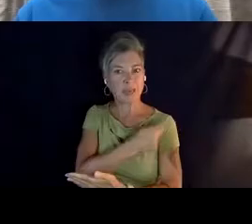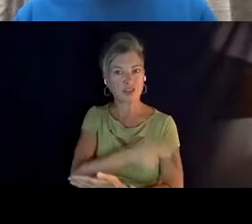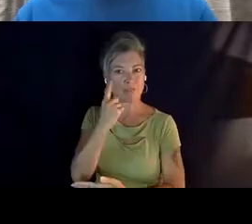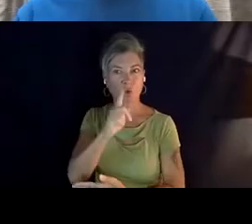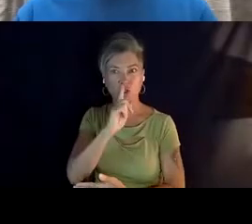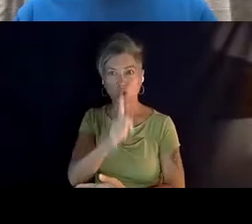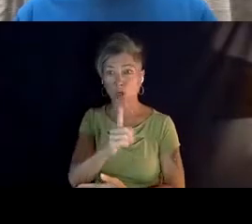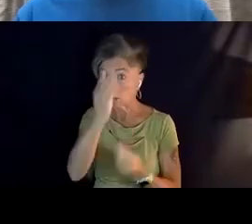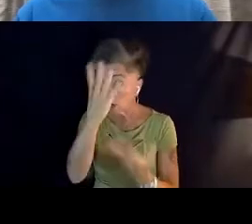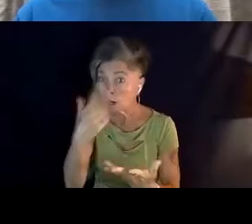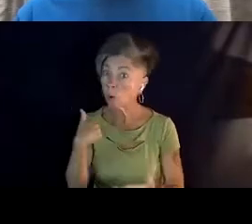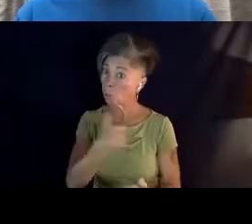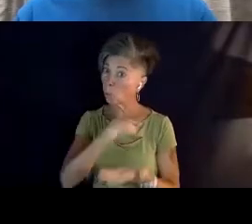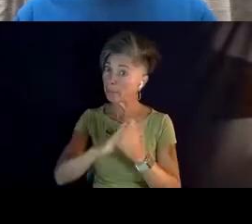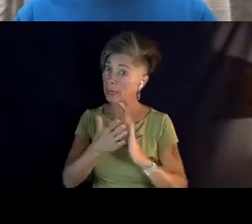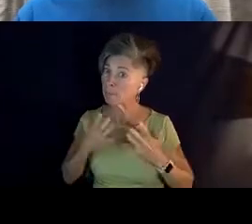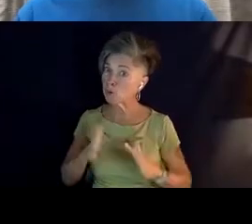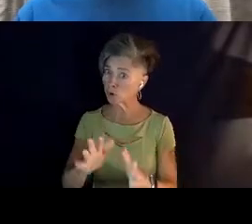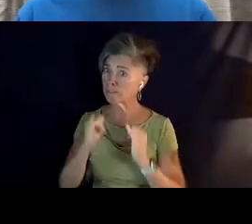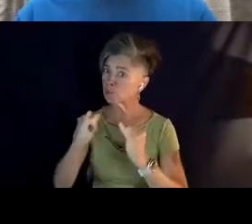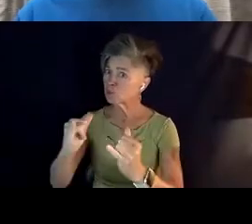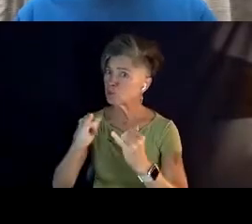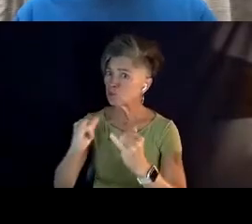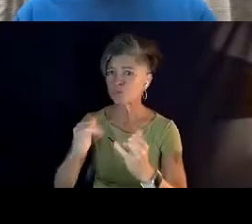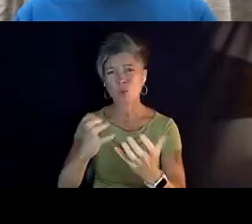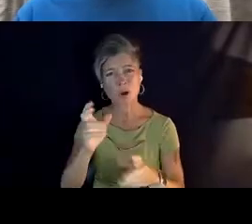I wanna make sure that people feel comfortable and welcomed. And of course I wanna make sure